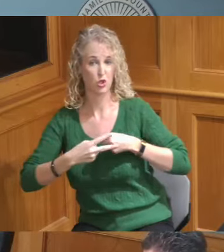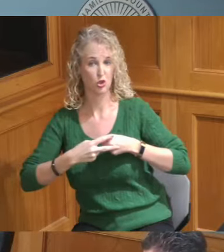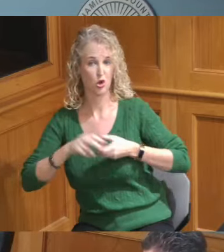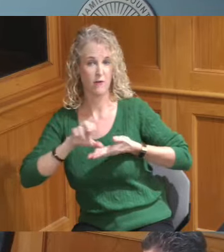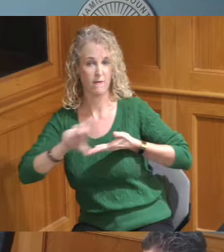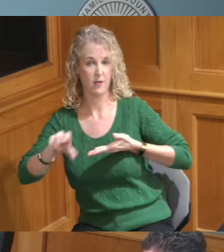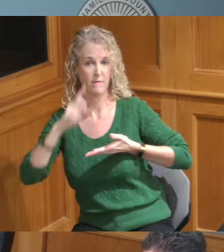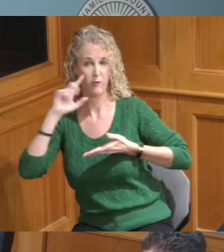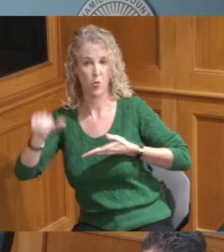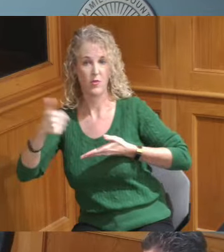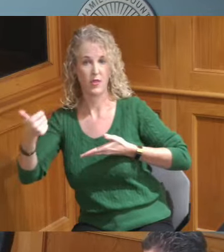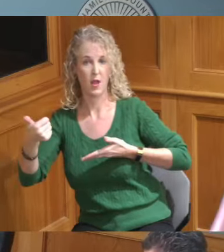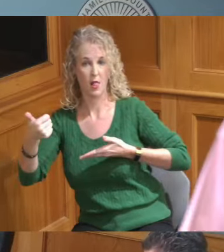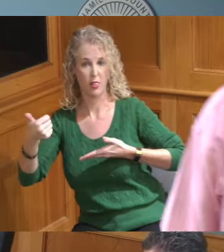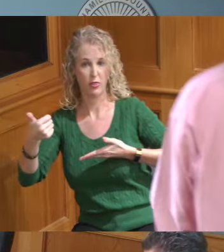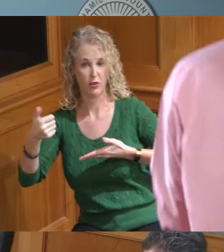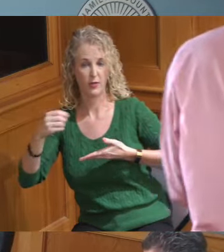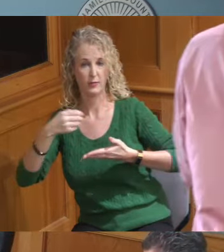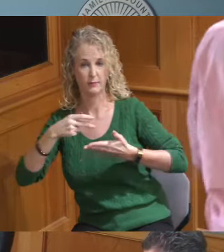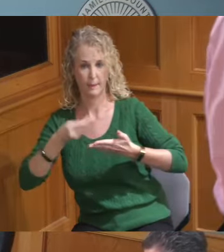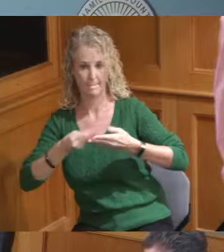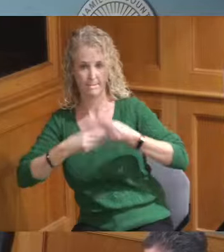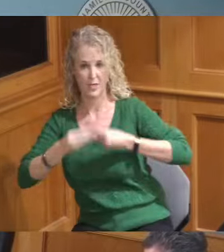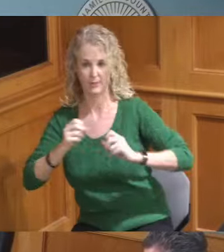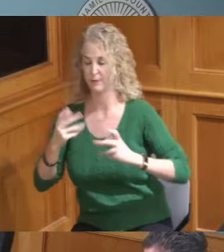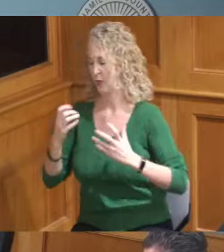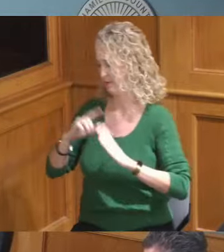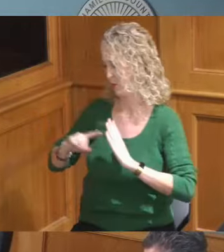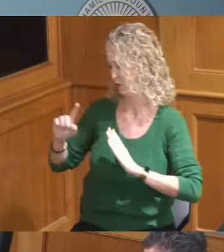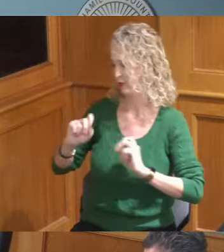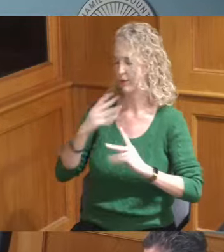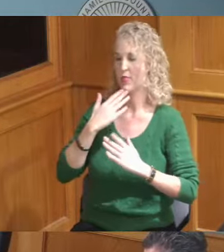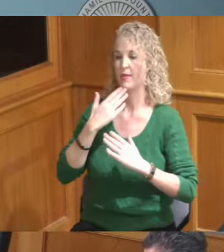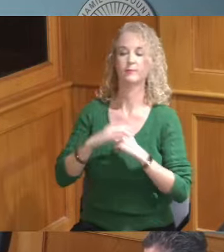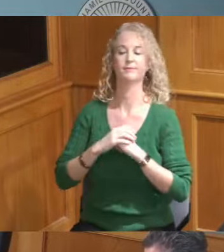the other components of the budget. Okay, great. I just want to make sure. Okay. Okay. Thank you.